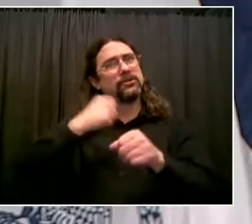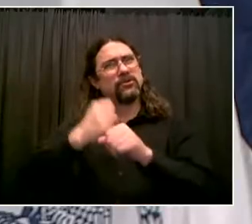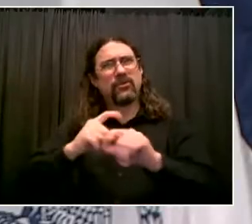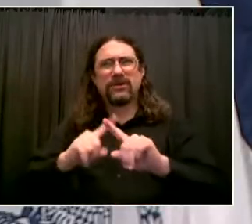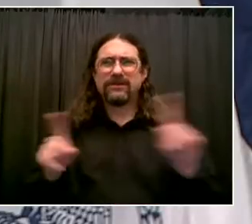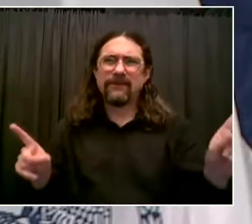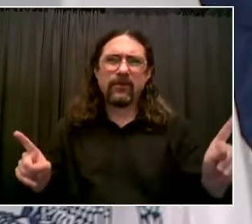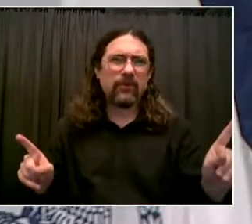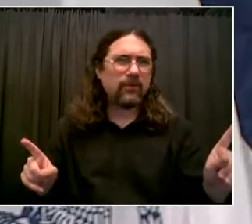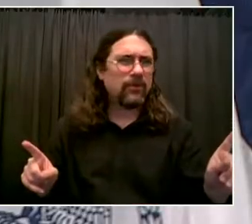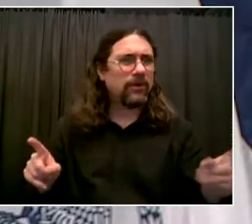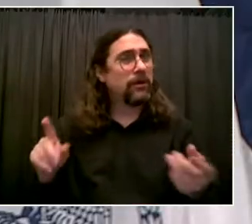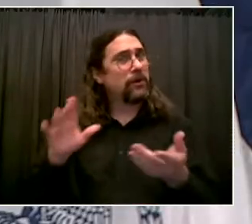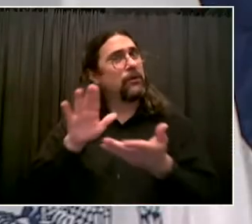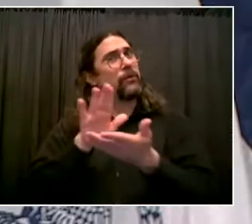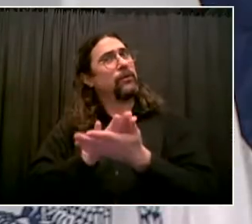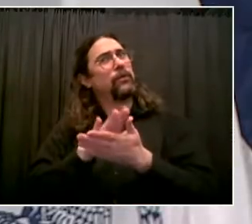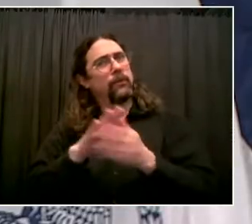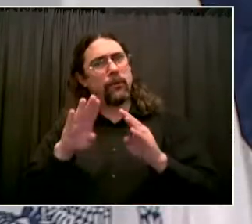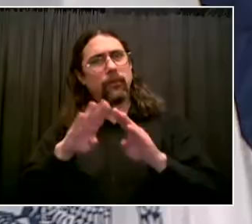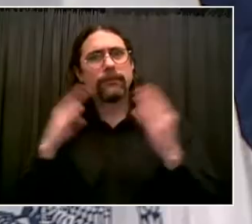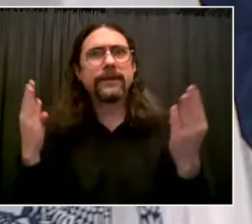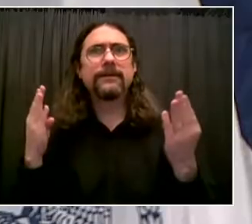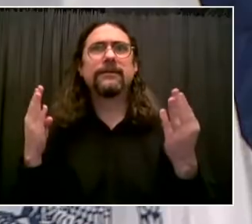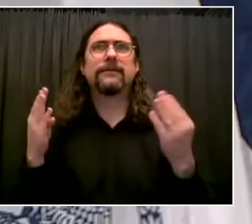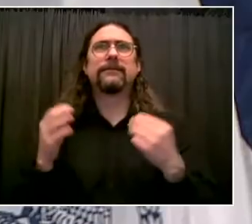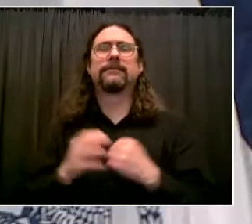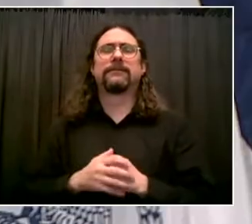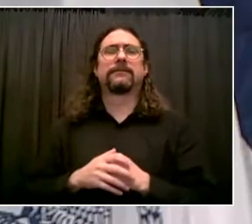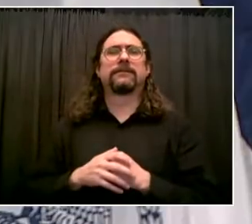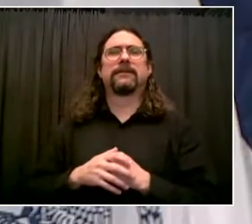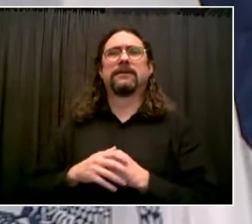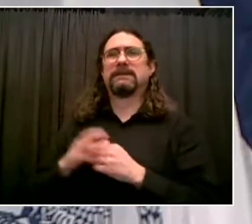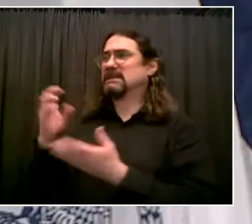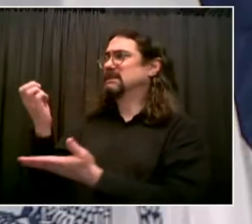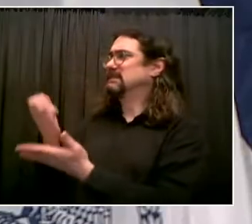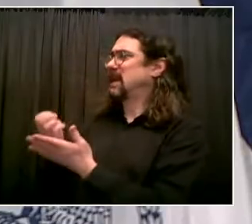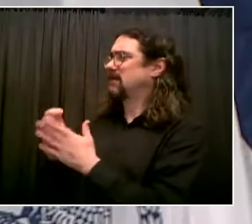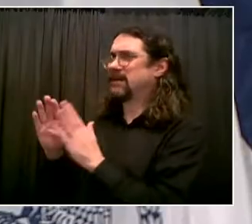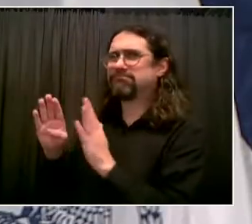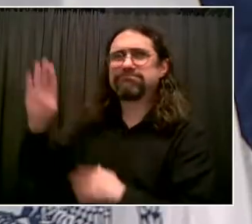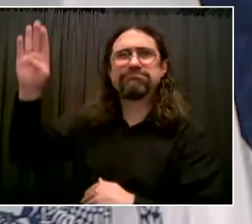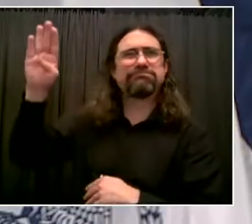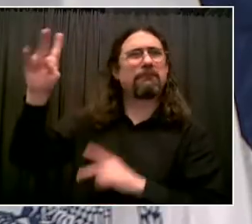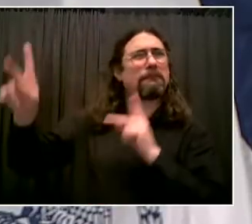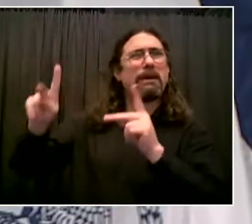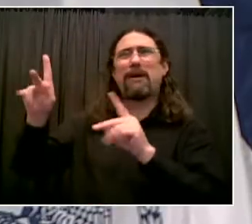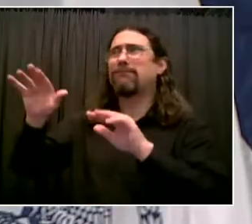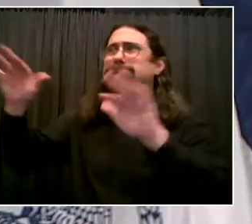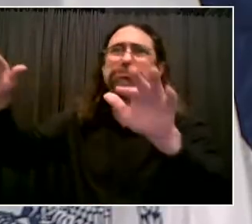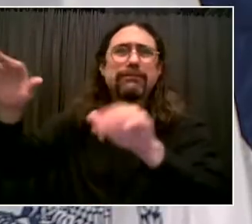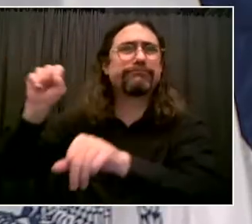THANK GOD THE CITY IS CLEARLY COMING BACK, HUGE NUMBER OF JOBS HAVE COME BCKA, SCHOOS LIN SESSION COMING BACK FULLY IN SEPTEMBER. NYPD CLEARLY HAS APPROACH THE GUN